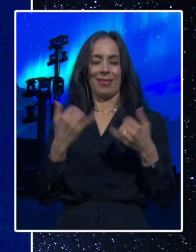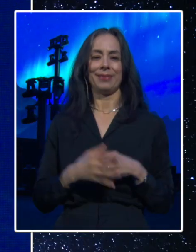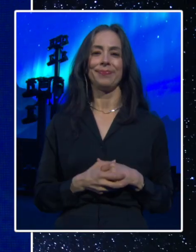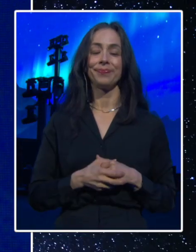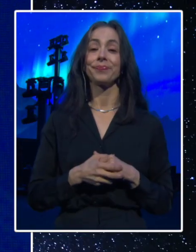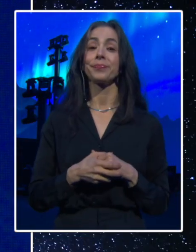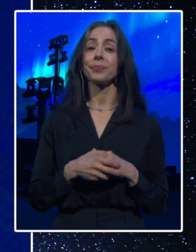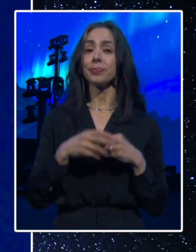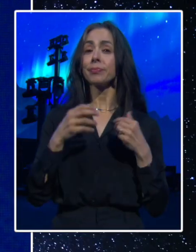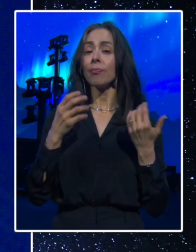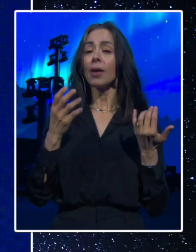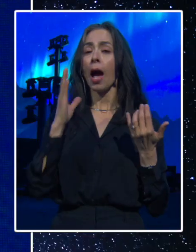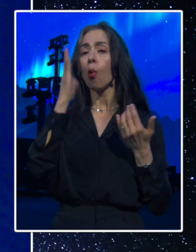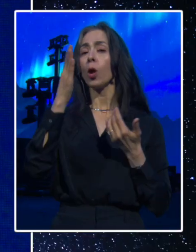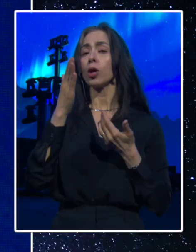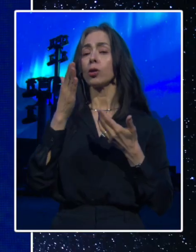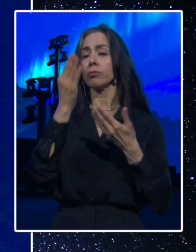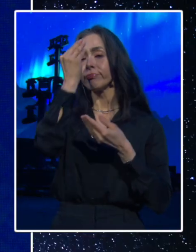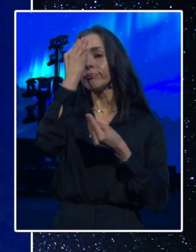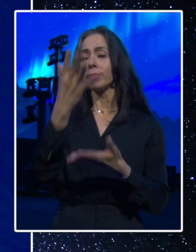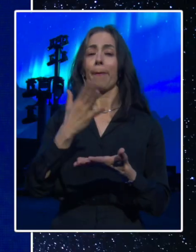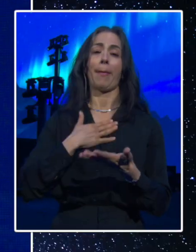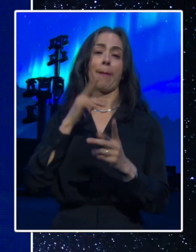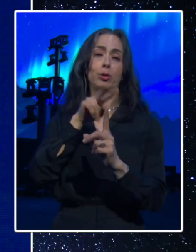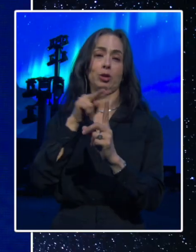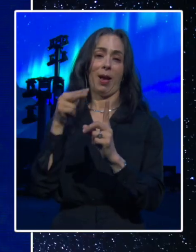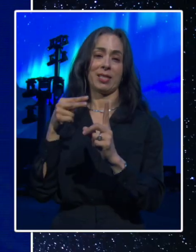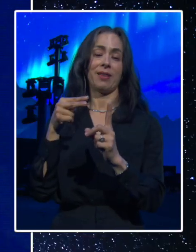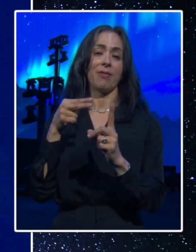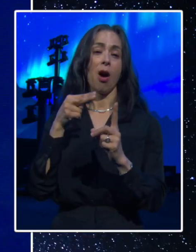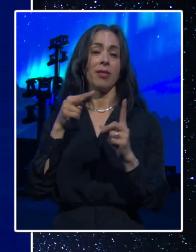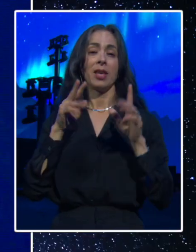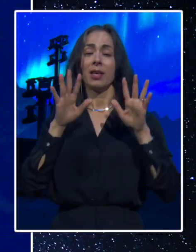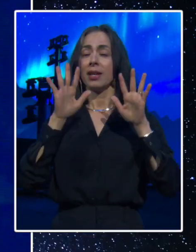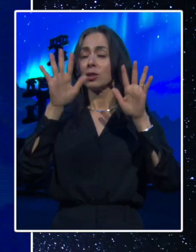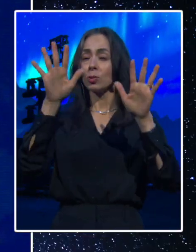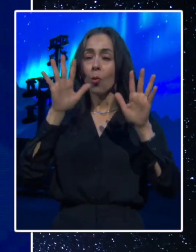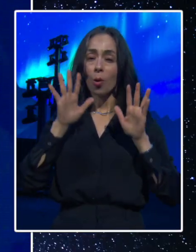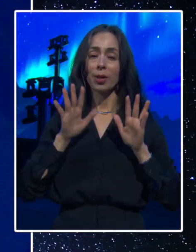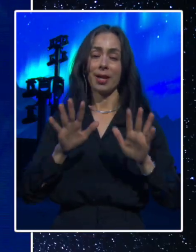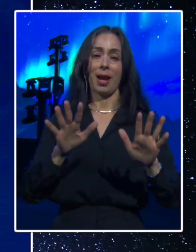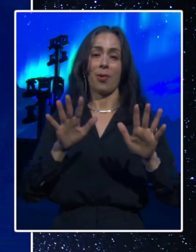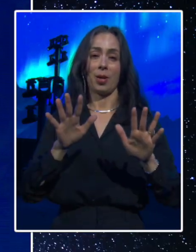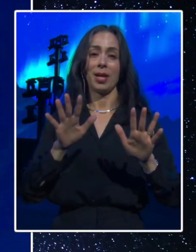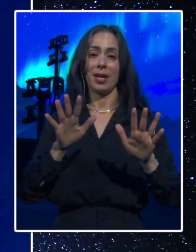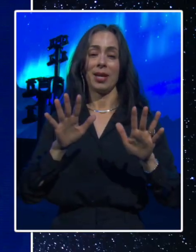Today I will share my perspective on the extraordinary era we are living in